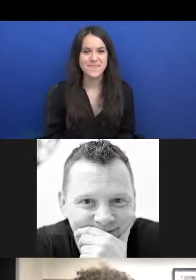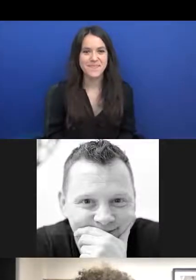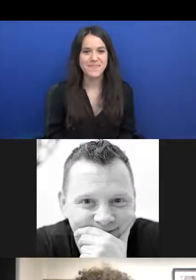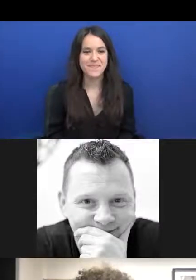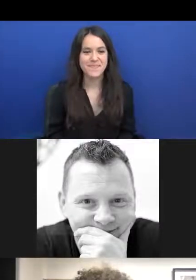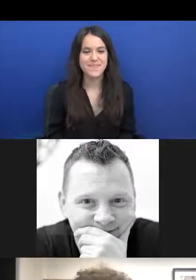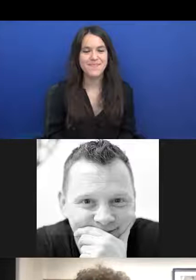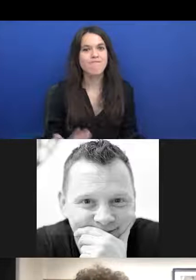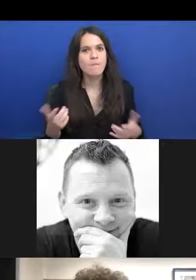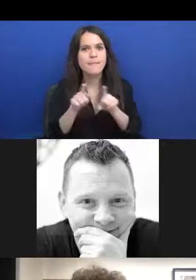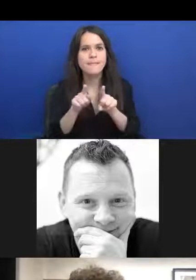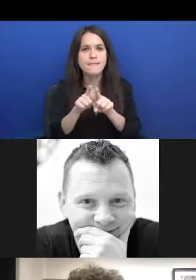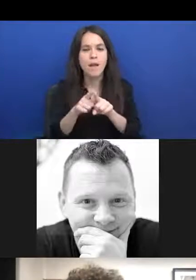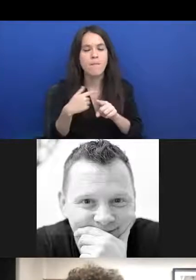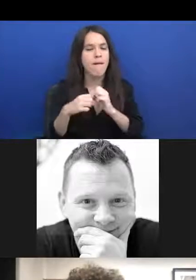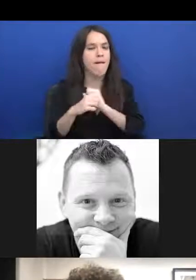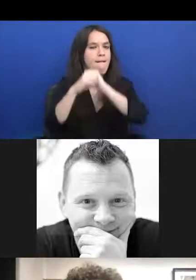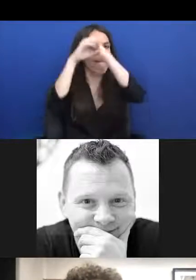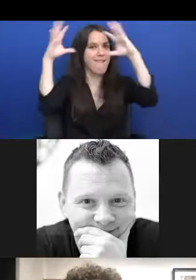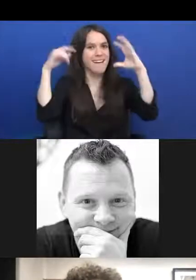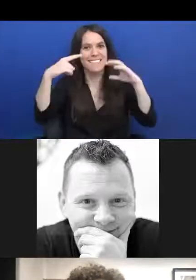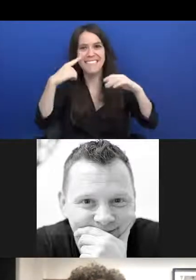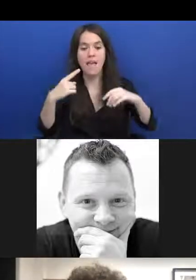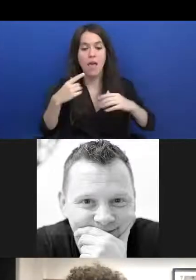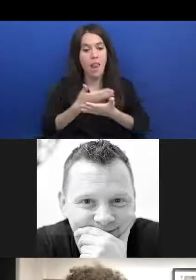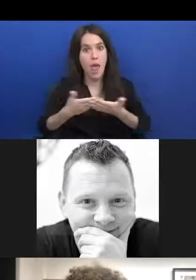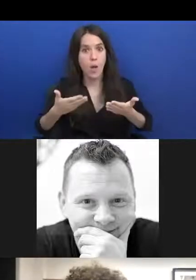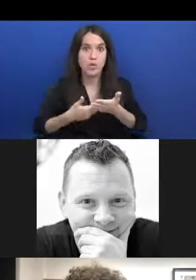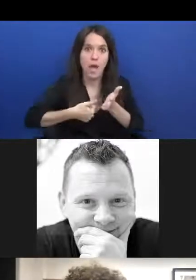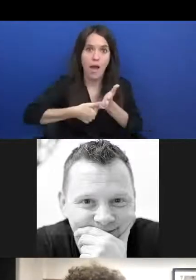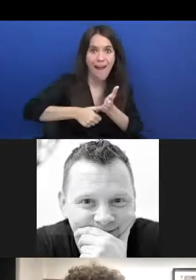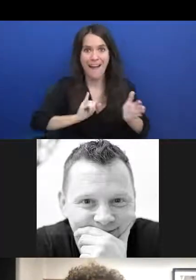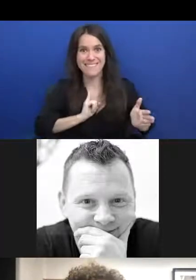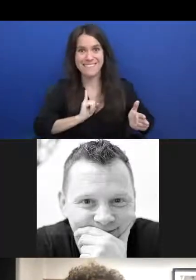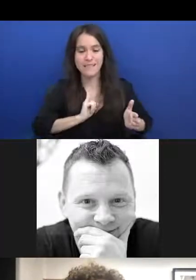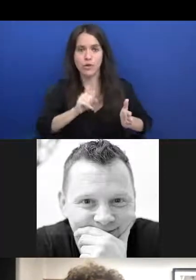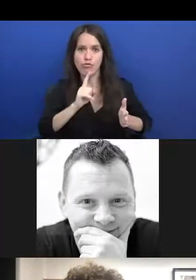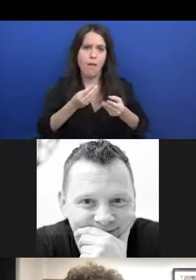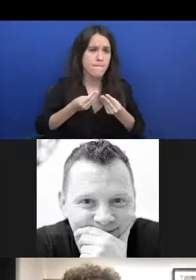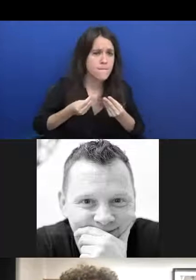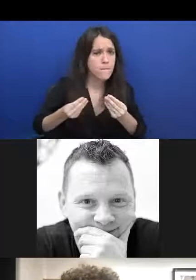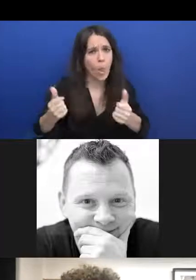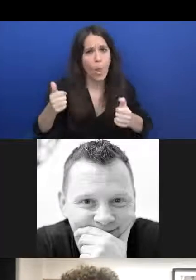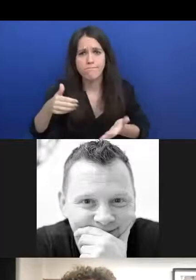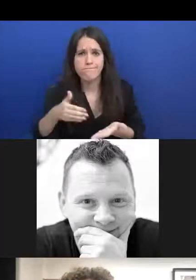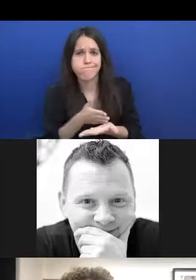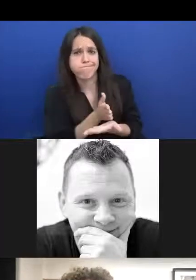fluidity of people's language identities and the fact that people will say quite definite